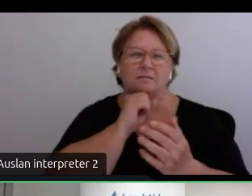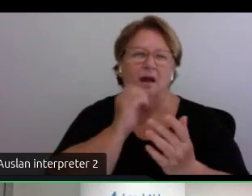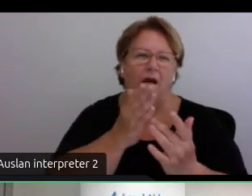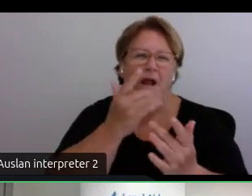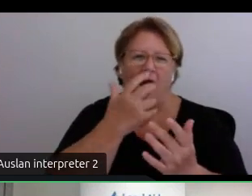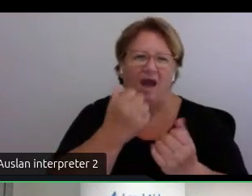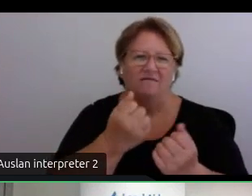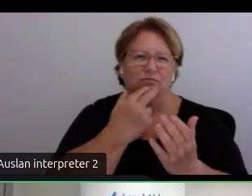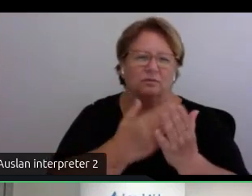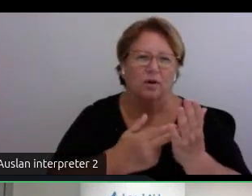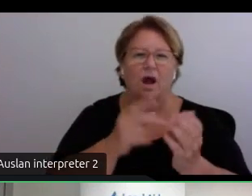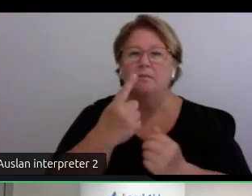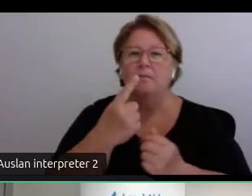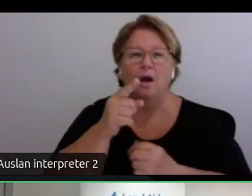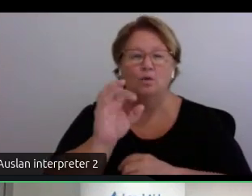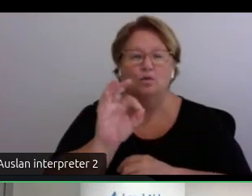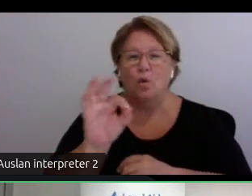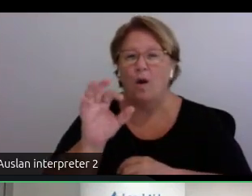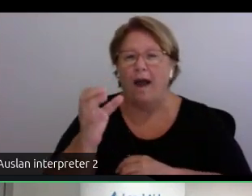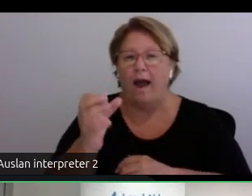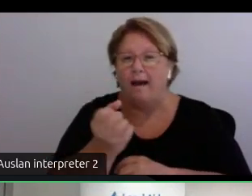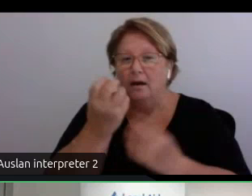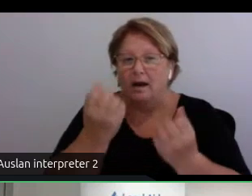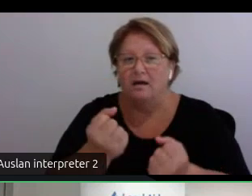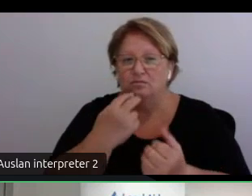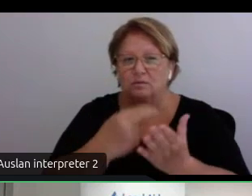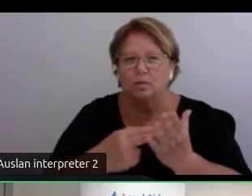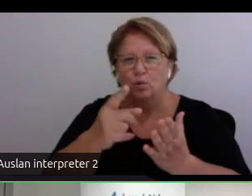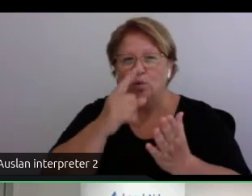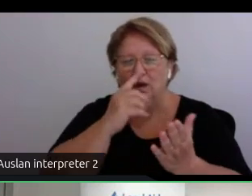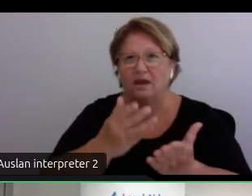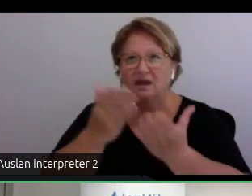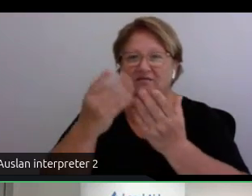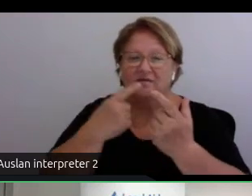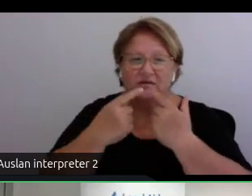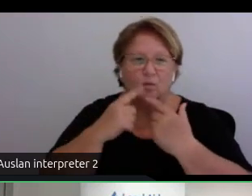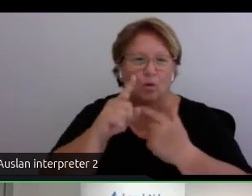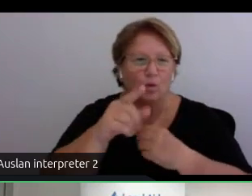you can you don't have to have your own report. You can give them all the information that